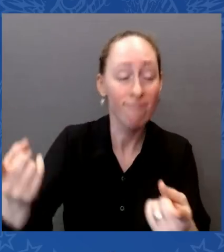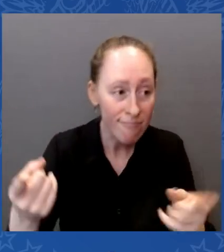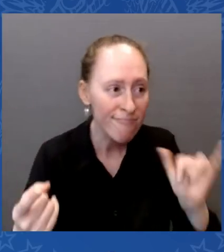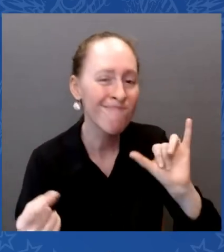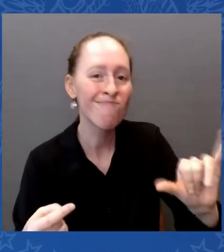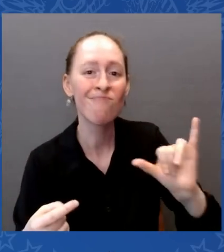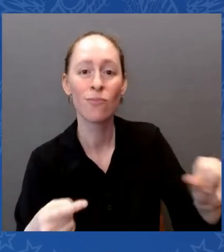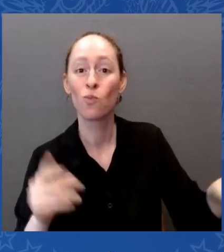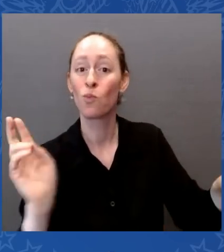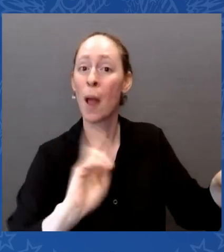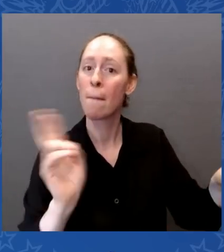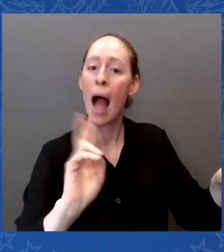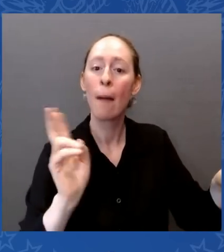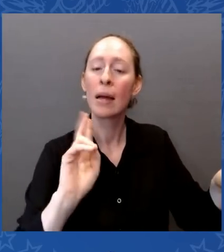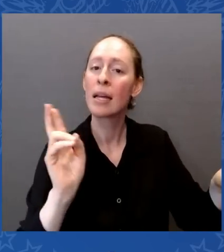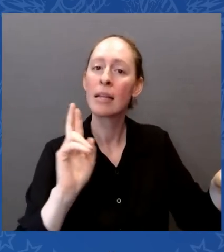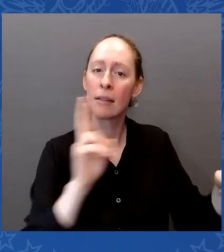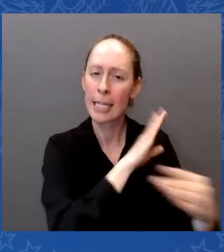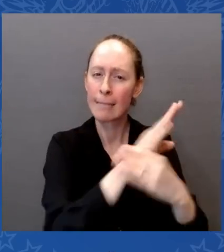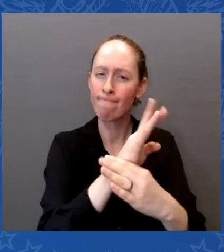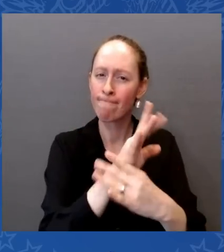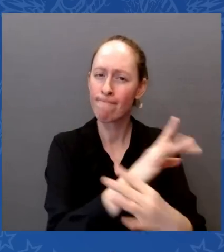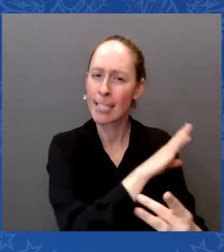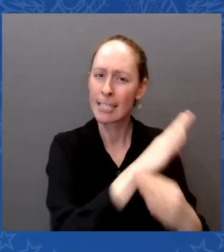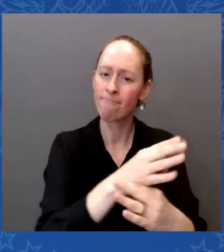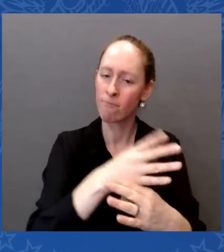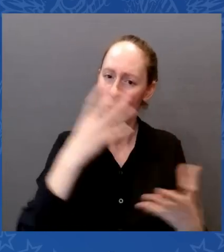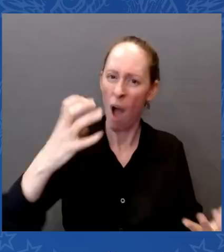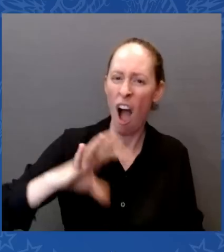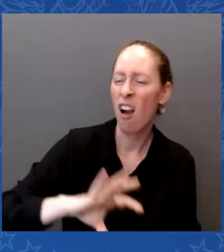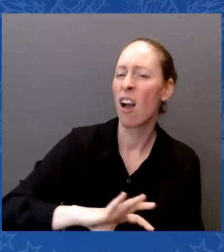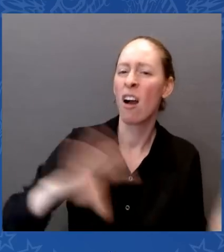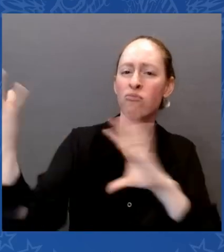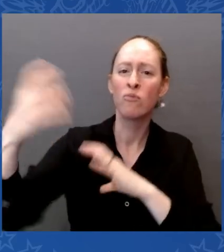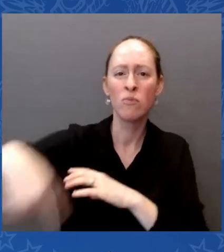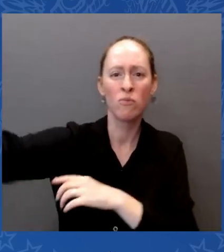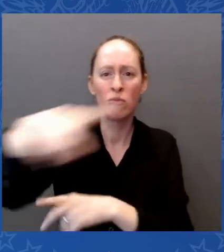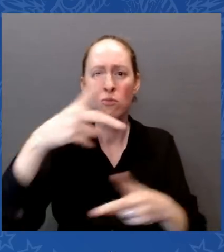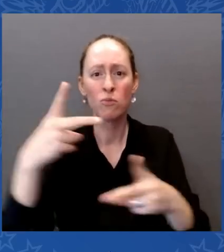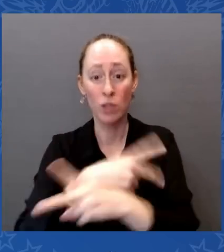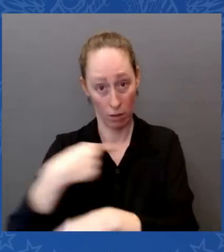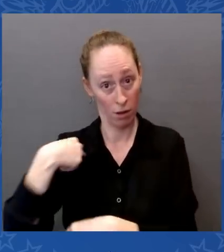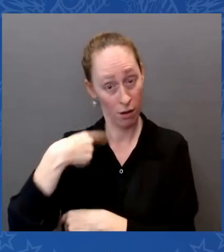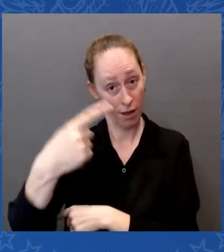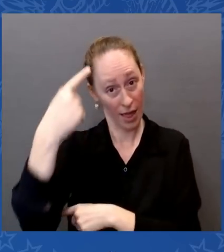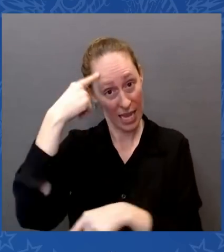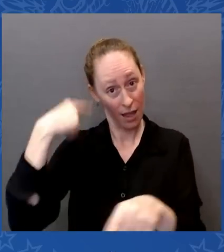Just this week -- it's hard to make this stuff up. Just this week, Republican leaders said if they get their way,